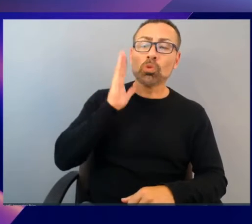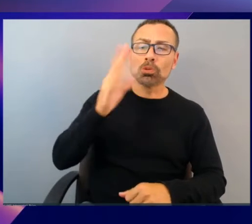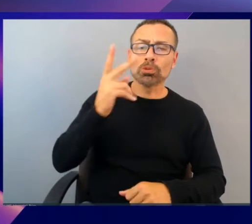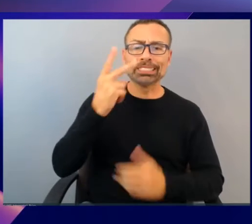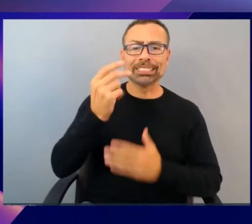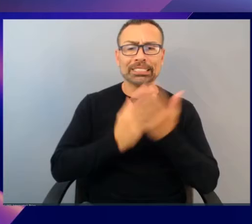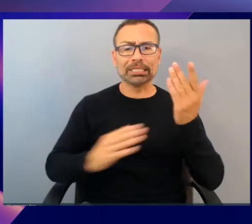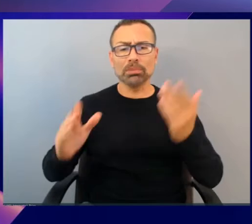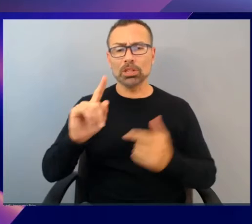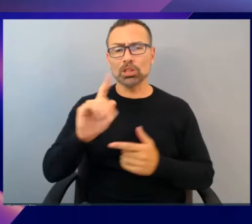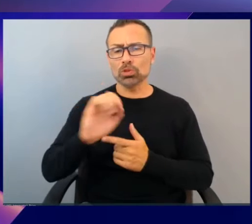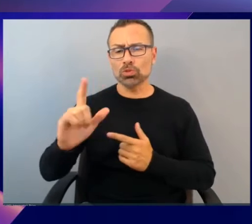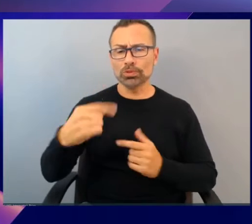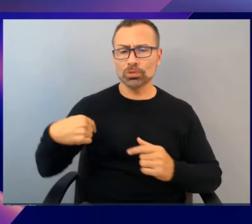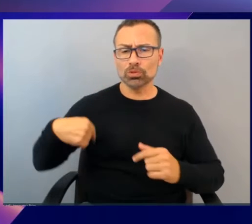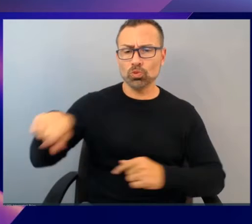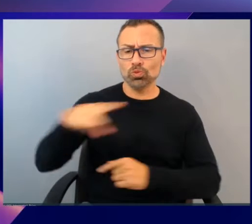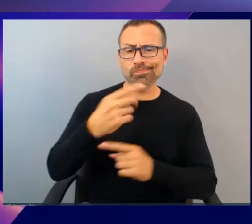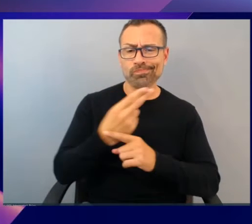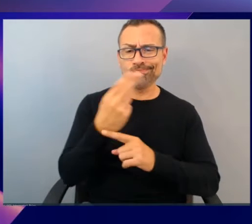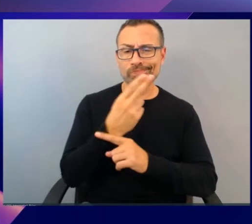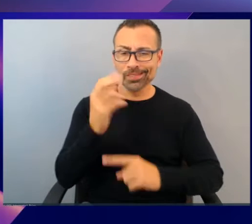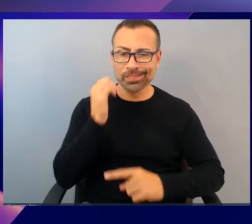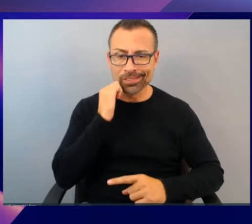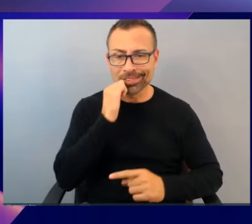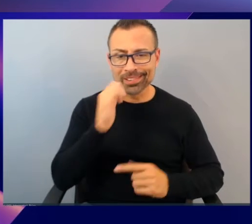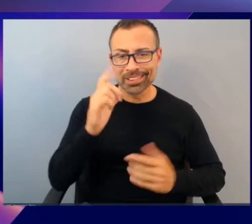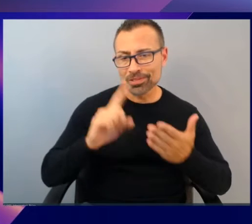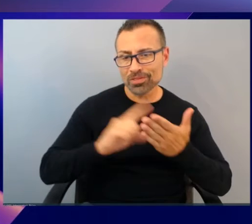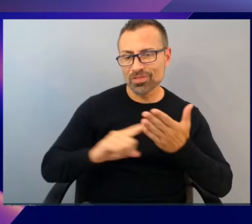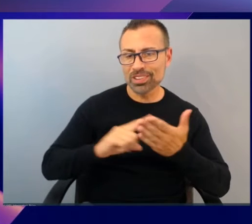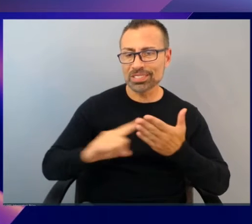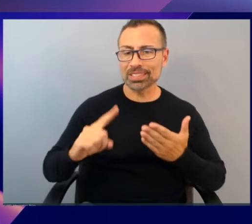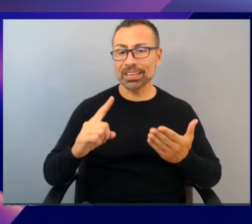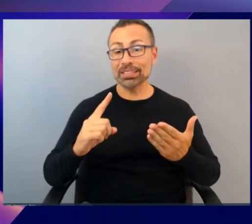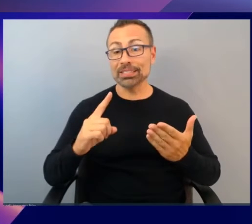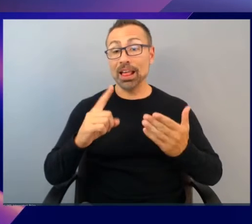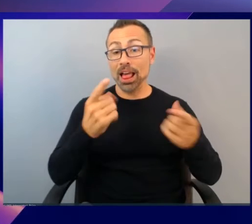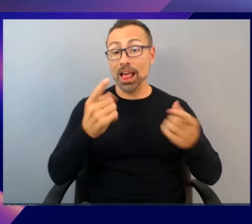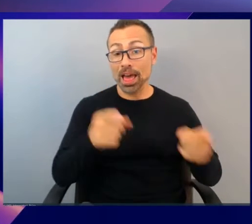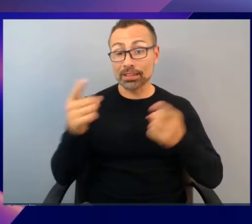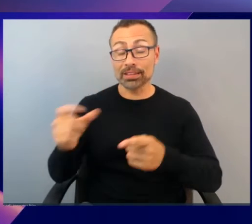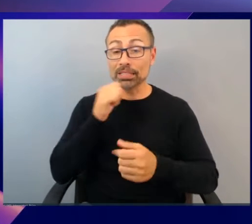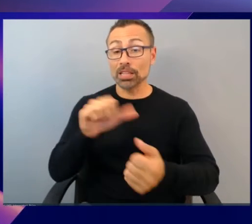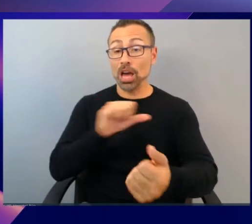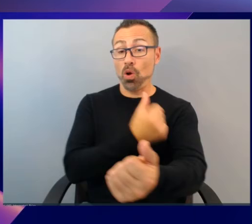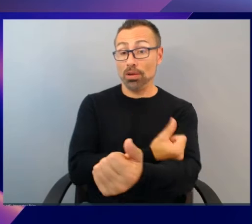and how we use them to investigate unauthorized activity. So what I've done, it's kind of like a cooking show,